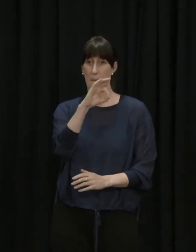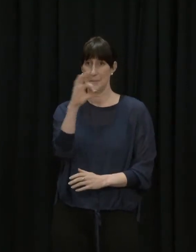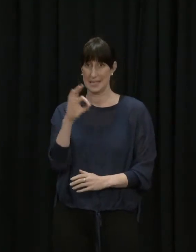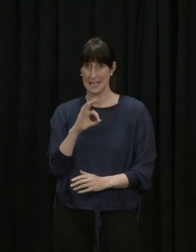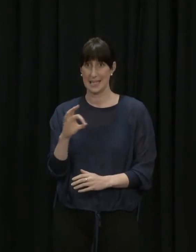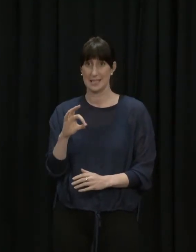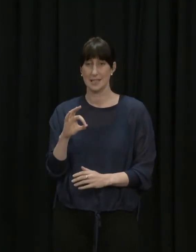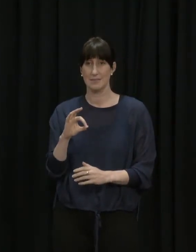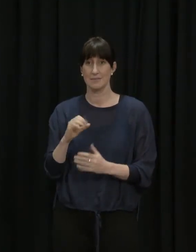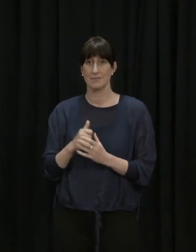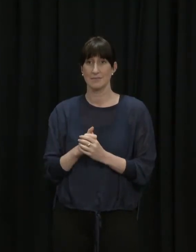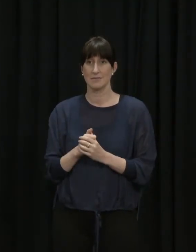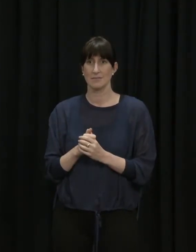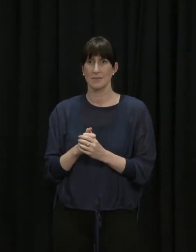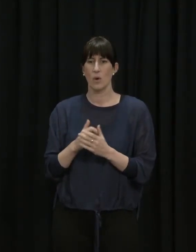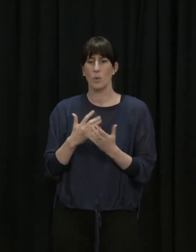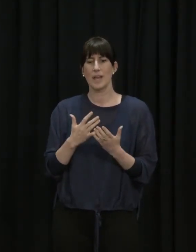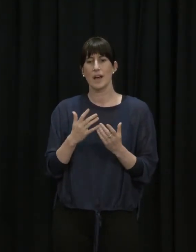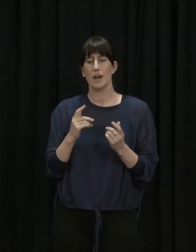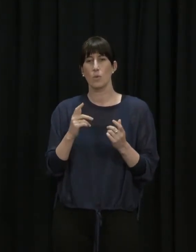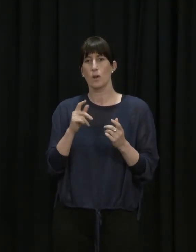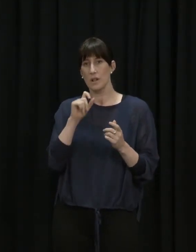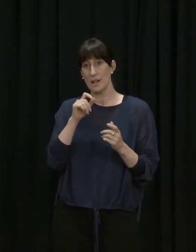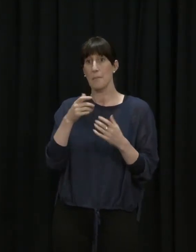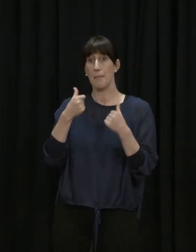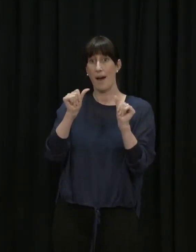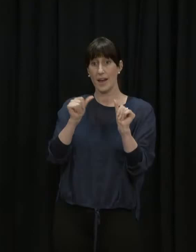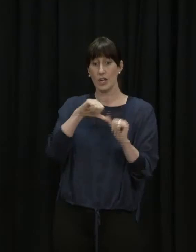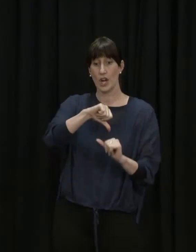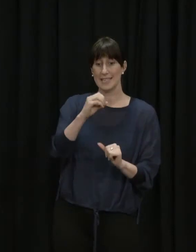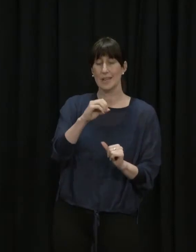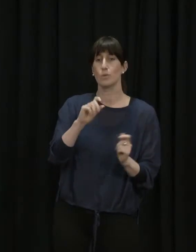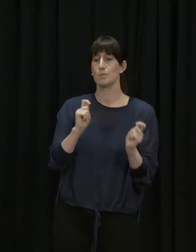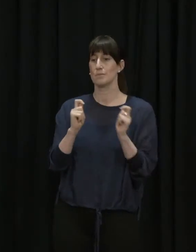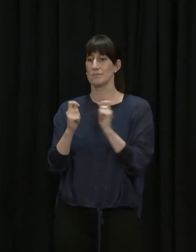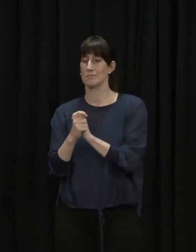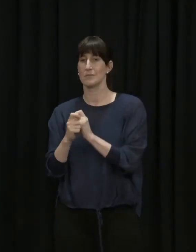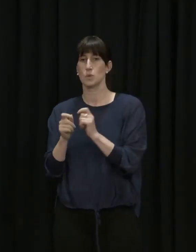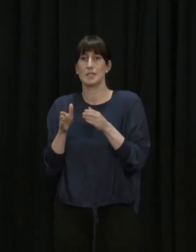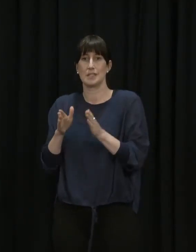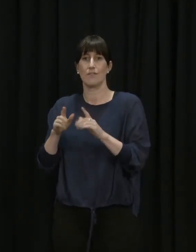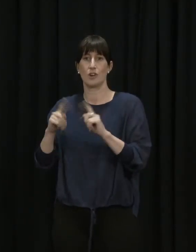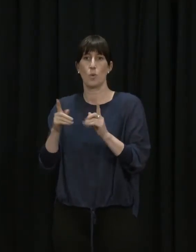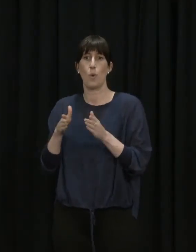That's showing in the progress we are making towards our collective goal are getting 90% of people fully vaccinated as